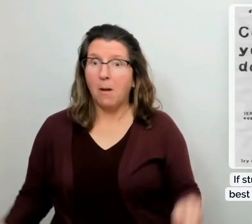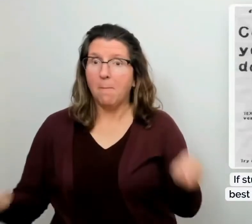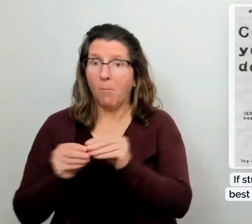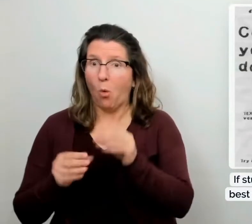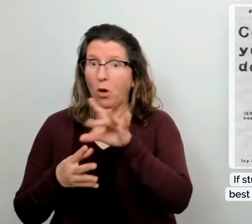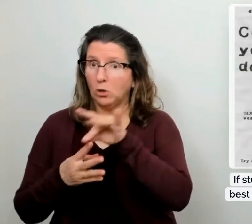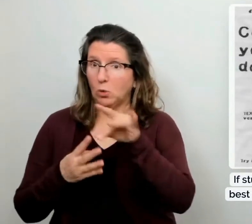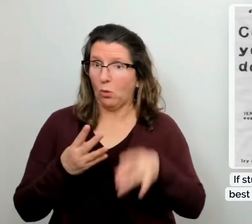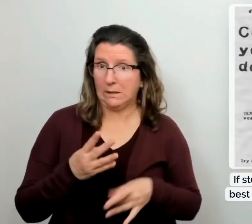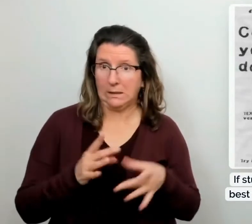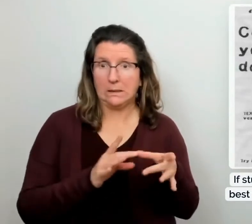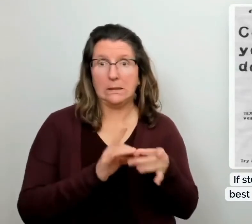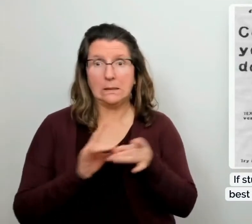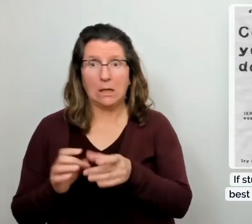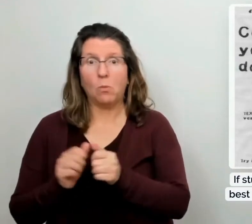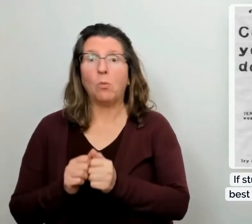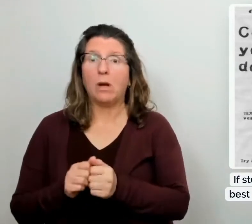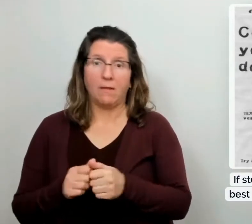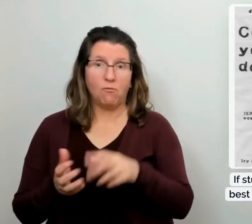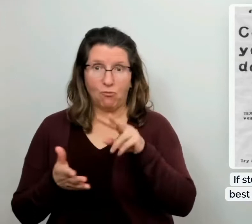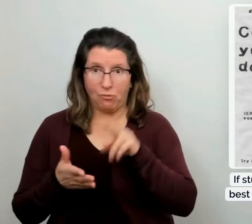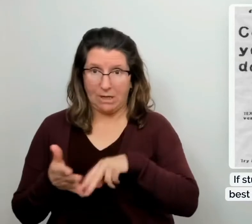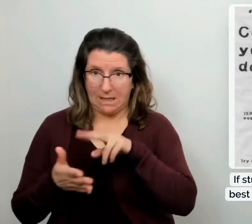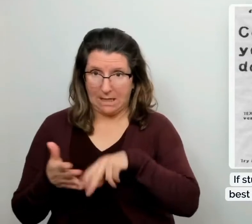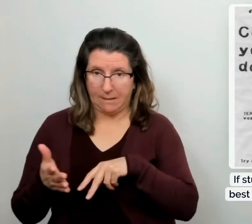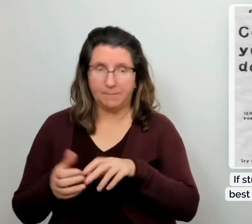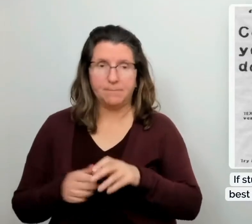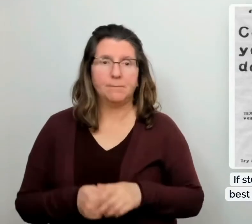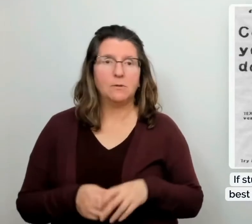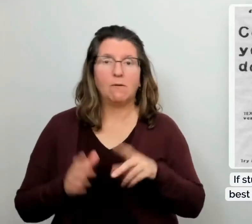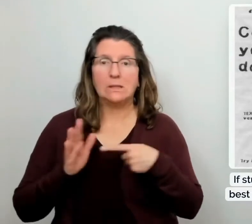Today we have many more options in how we engage in our reading.